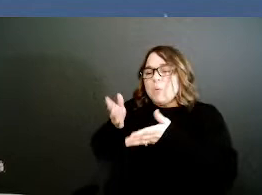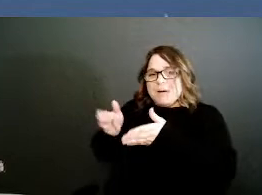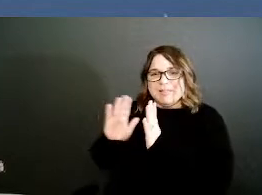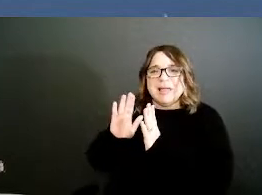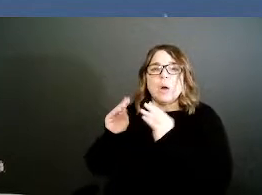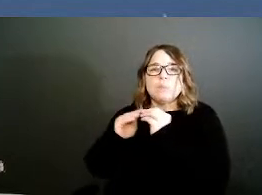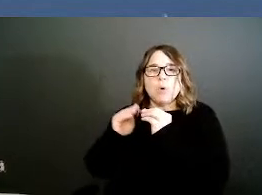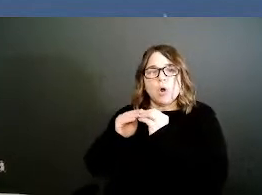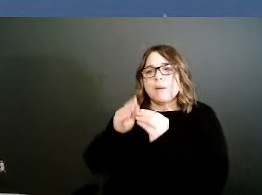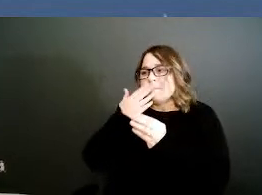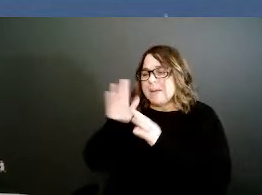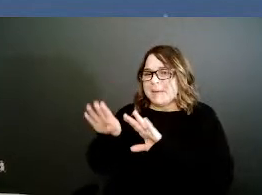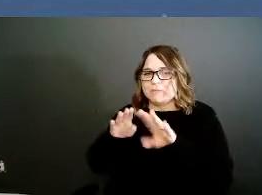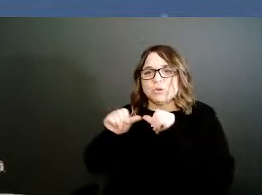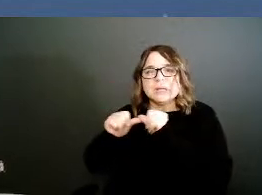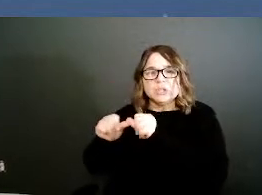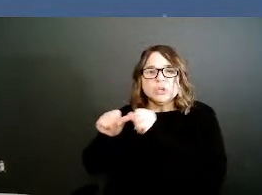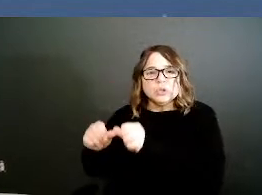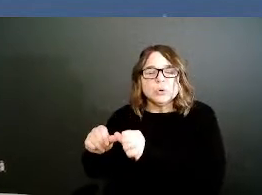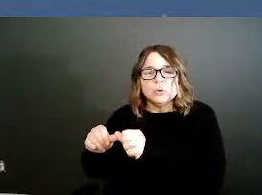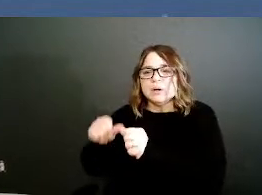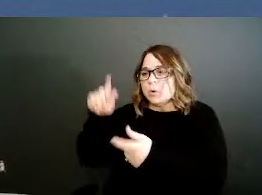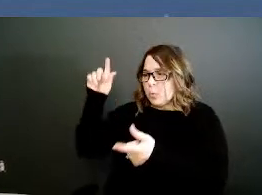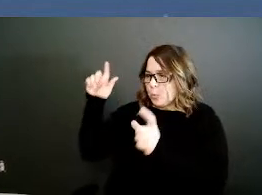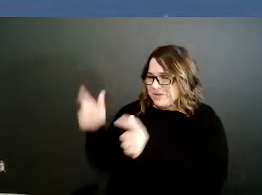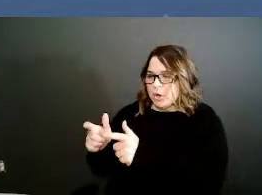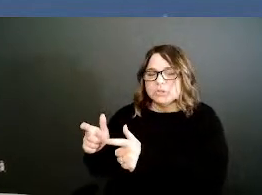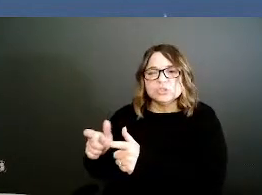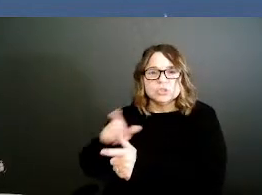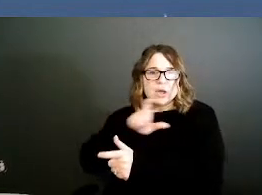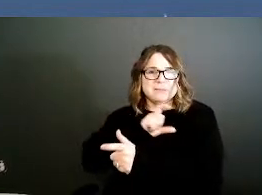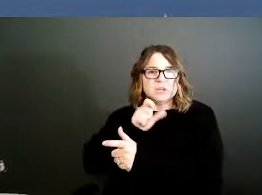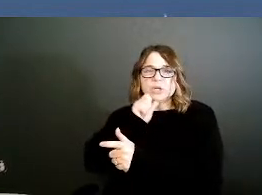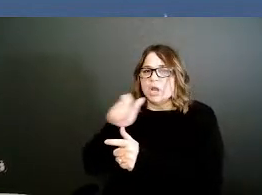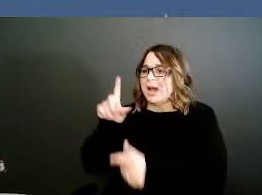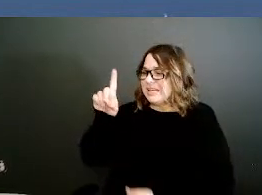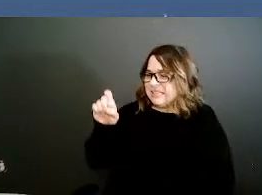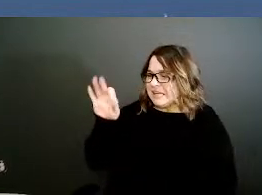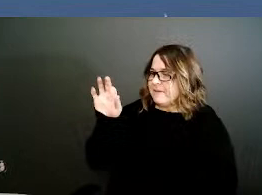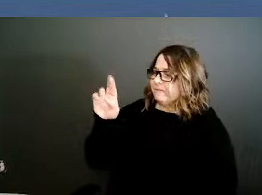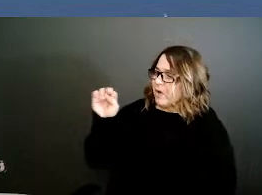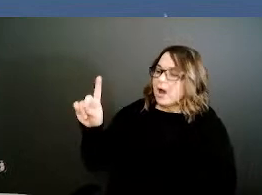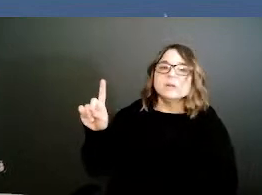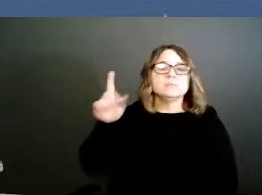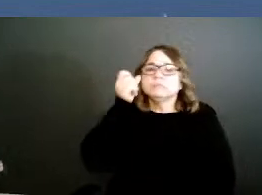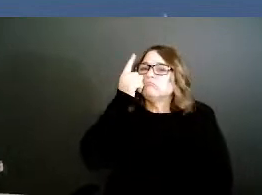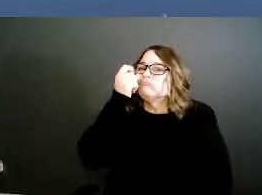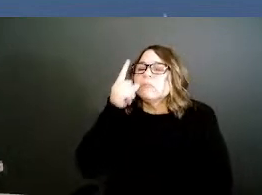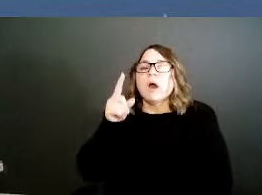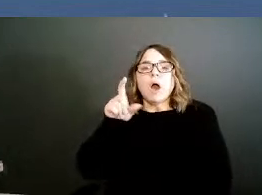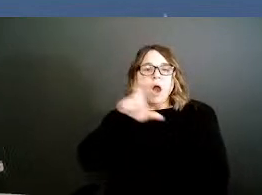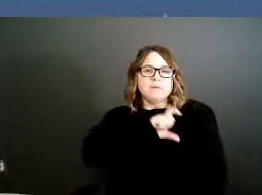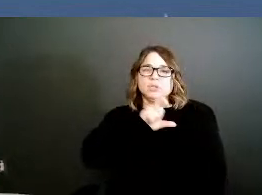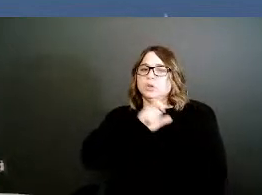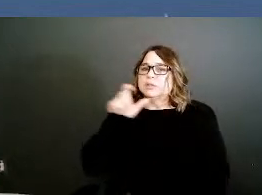FUNDING INCREASE IS GOING TO INCREASE THEIR NUMBERS THESE ARE SELF-INFLICTED WOUNDS CAUSED BY